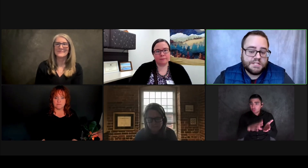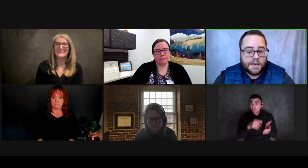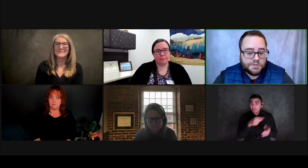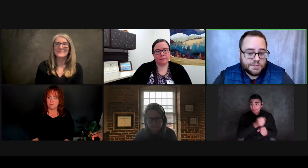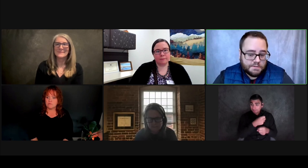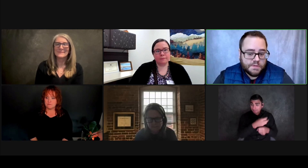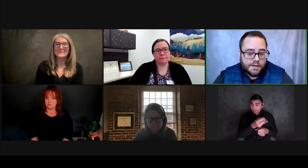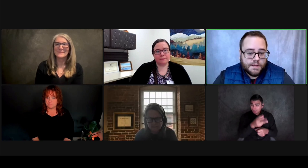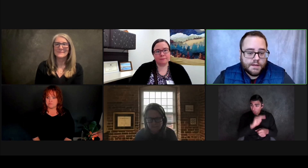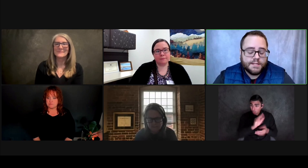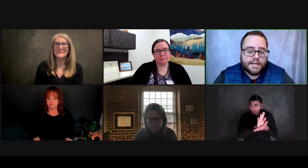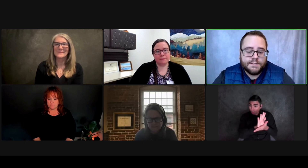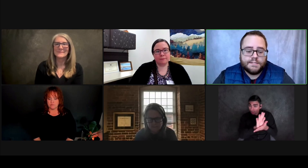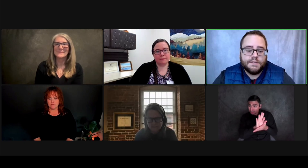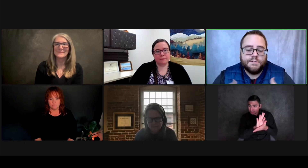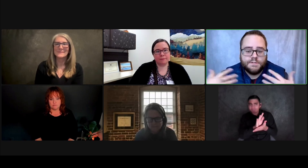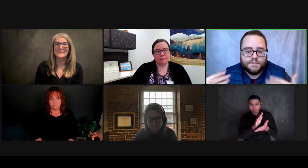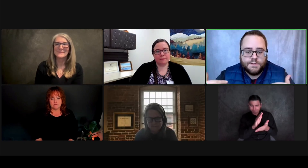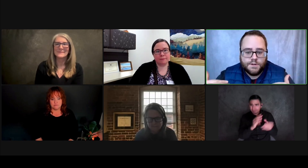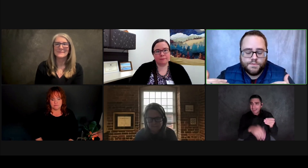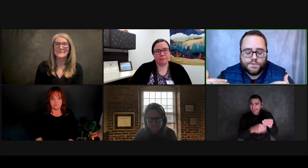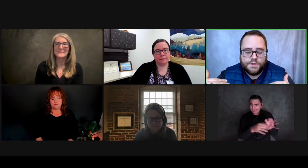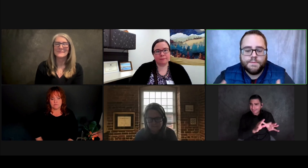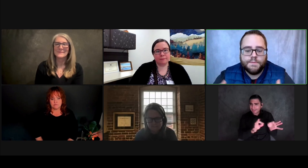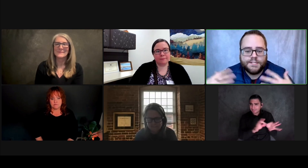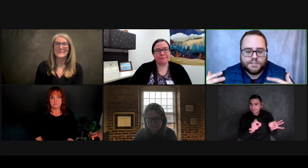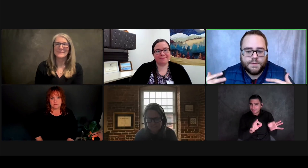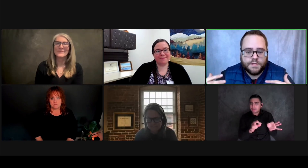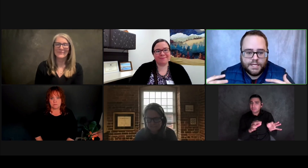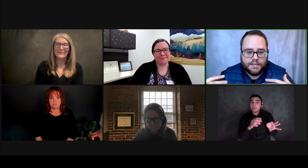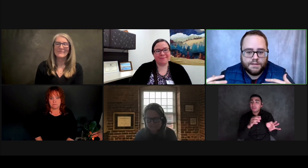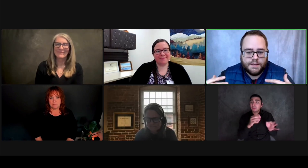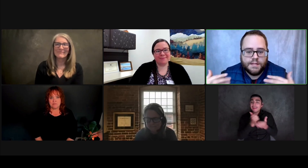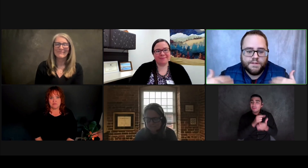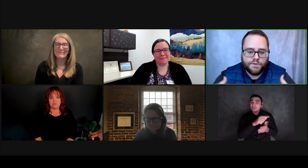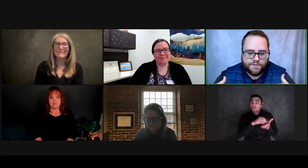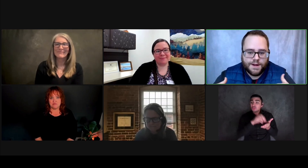to caption it because that instills thinking about accessibility in the forefront and not